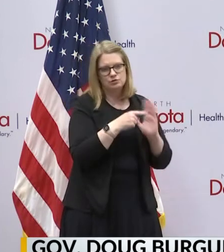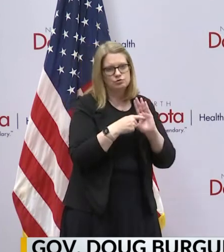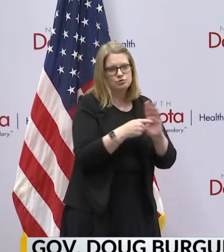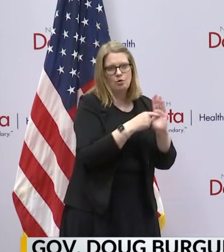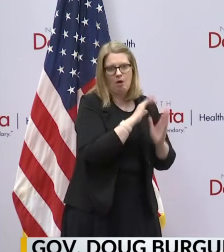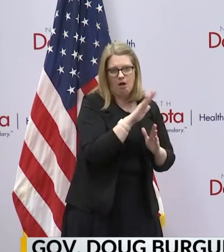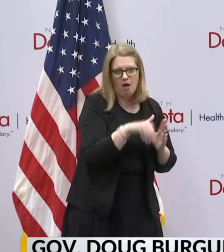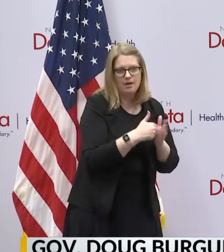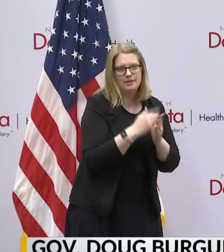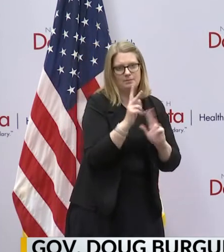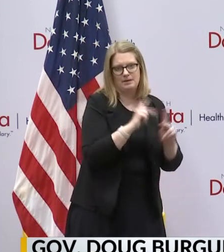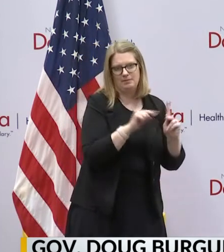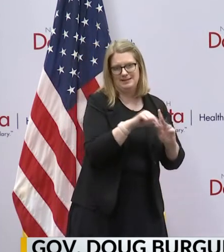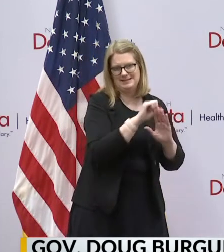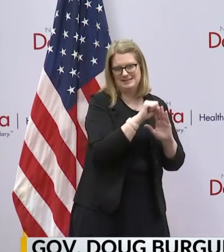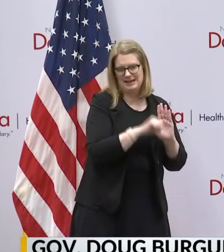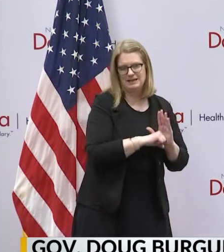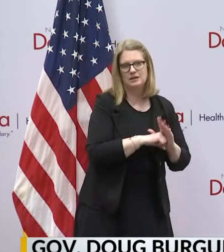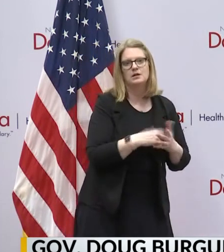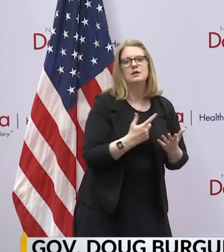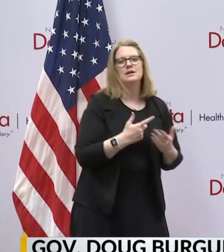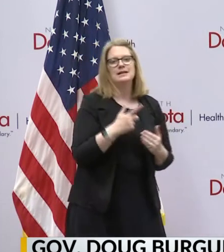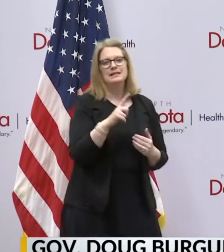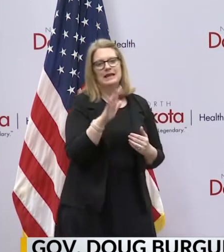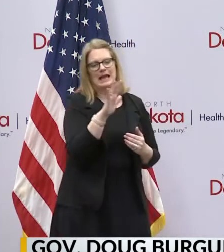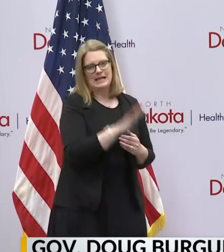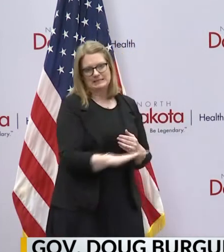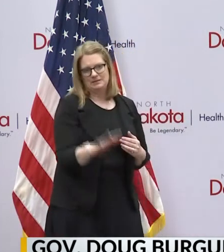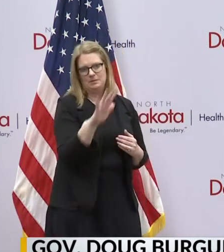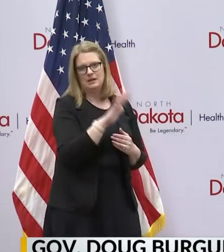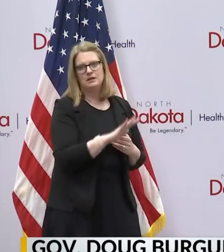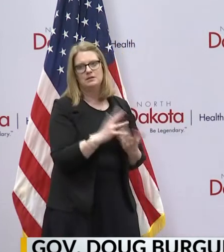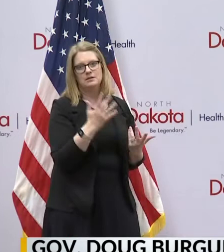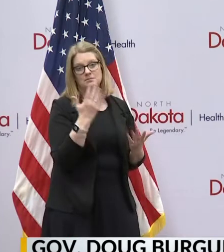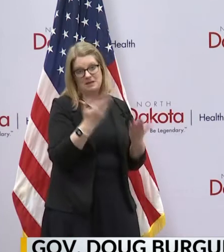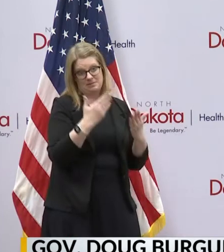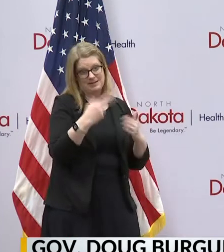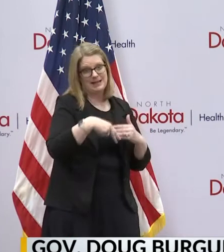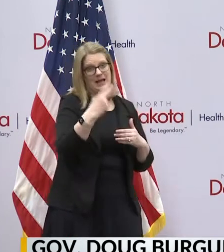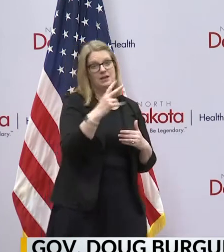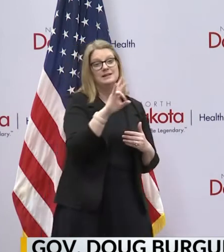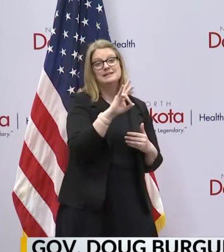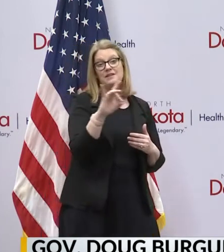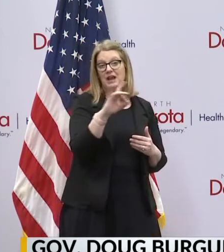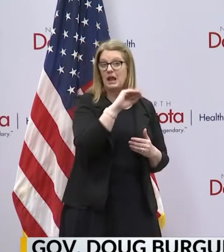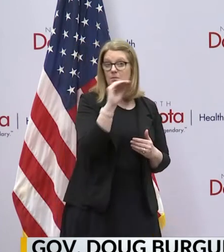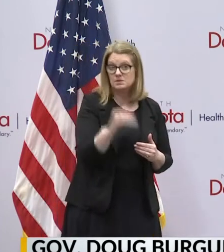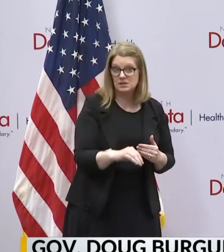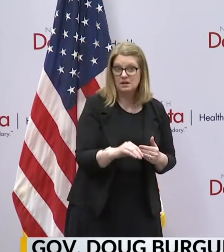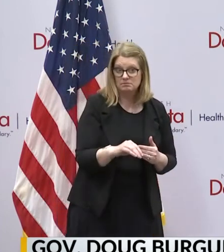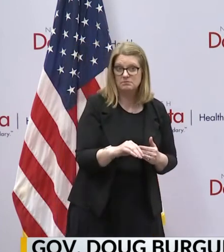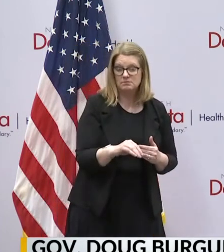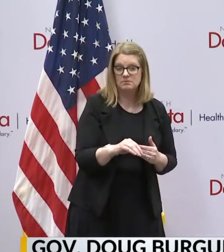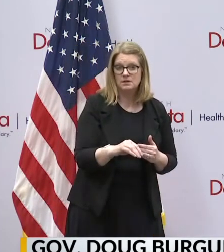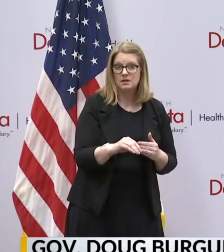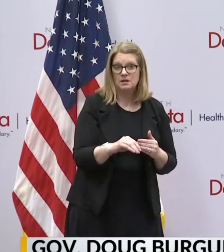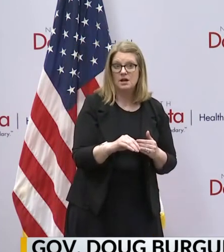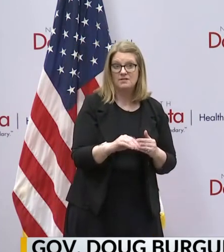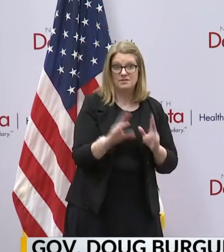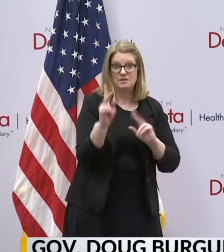BELIEVE THAT THAT DATA FROM 2018 UNDERSTATES THE NUMBER OF NATIVE AMERICANS IN OUR STATE. THE ROUGH ESTIMATE WOULD BE THAT